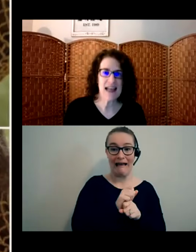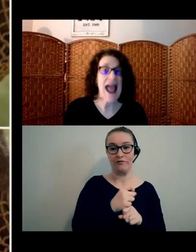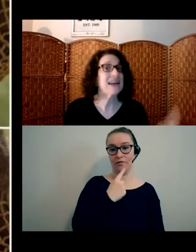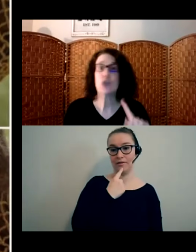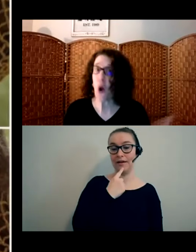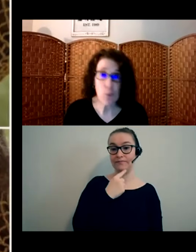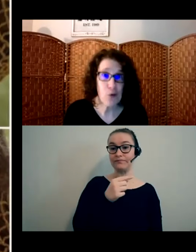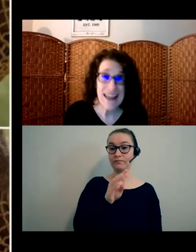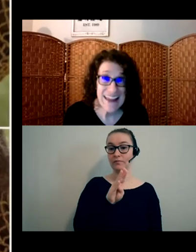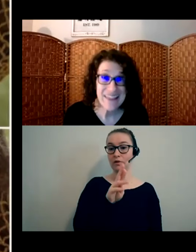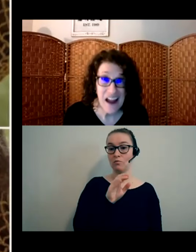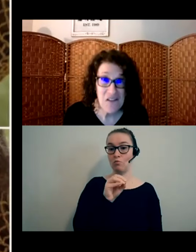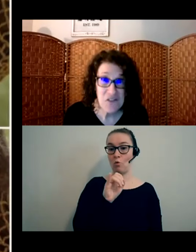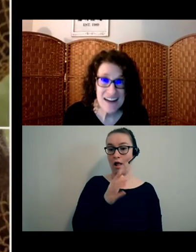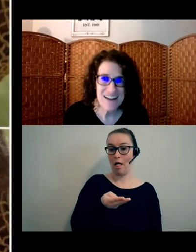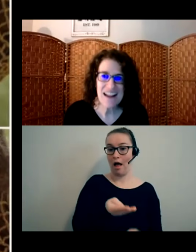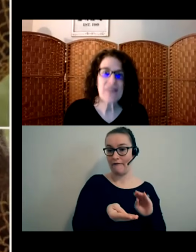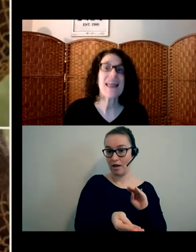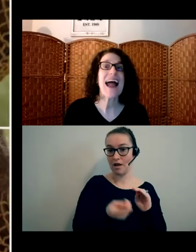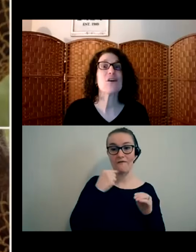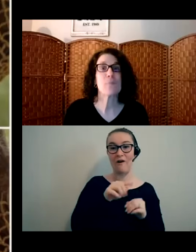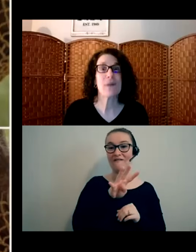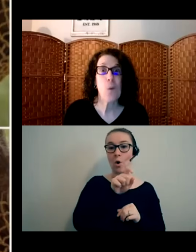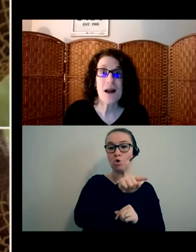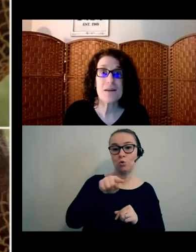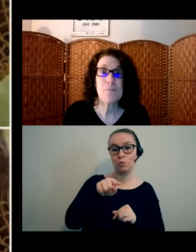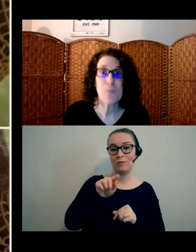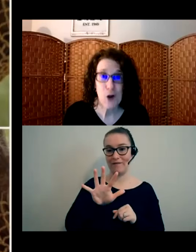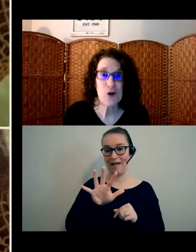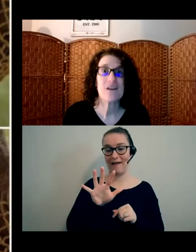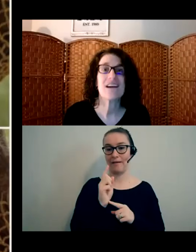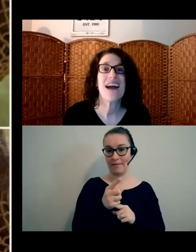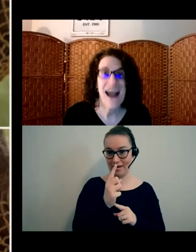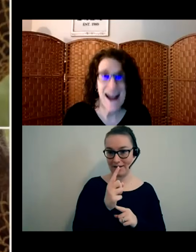and don't preheat the oven! That'll be one burned item.